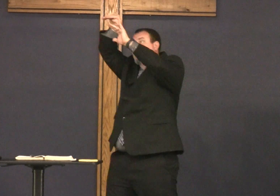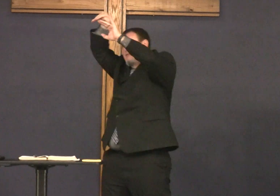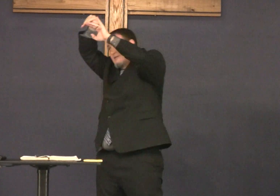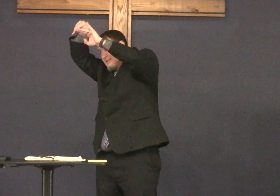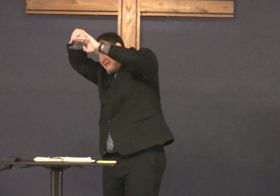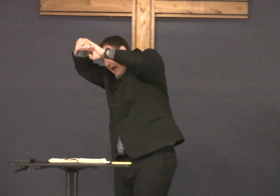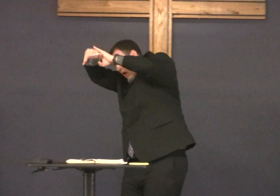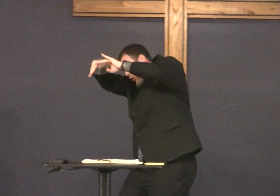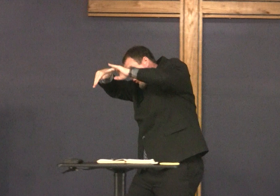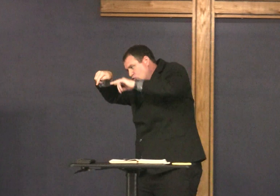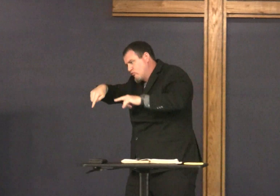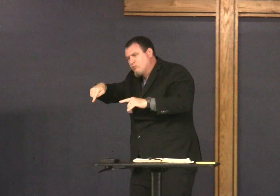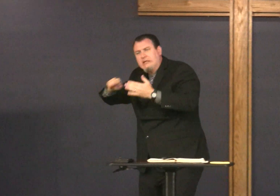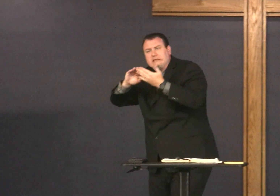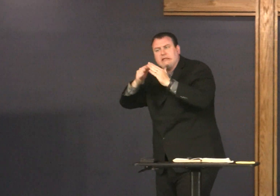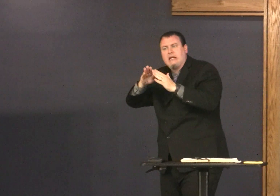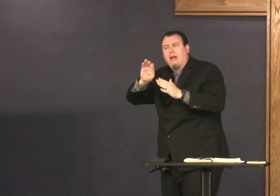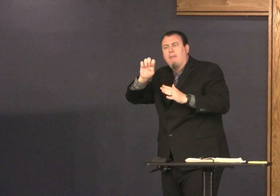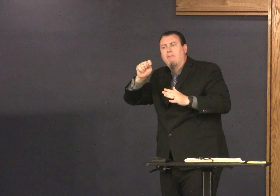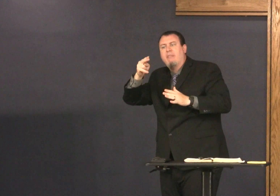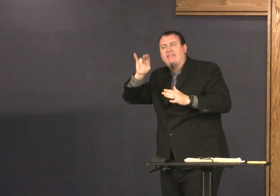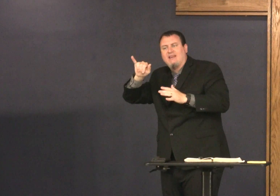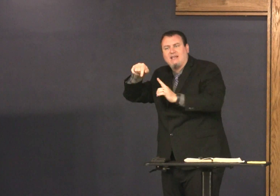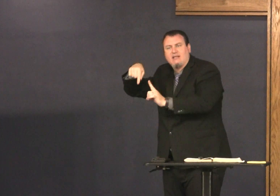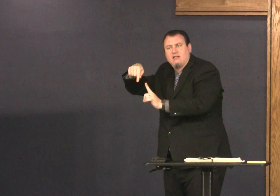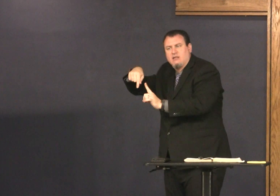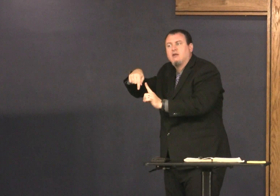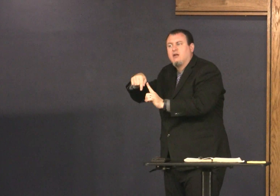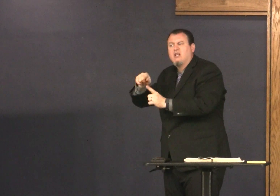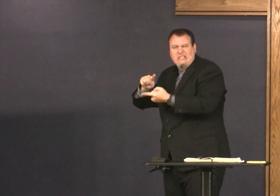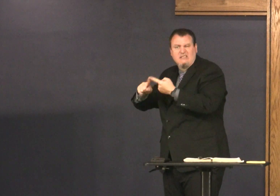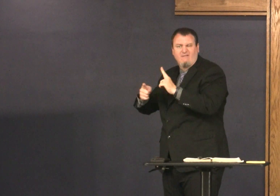mountain and then down on the back side of the mountain there was the city of Bethany